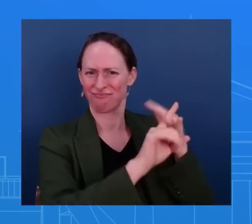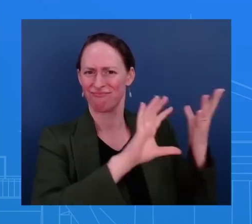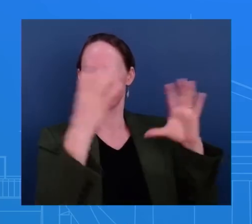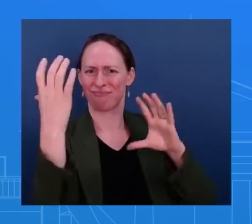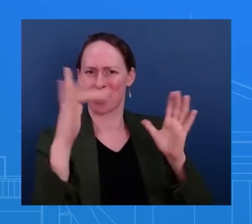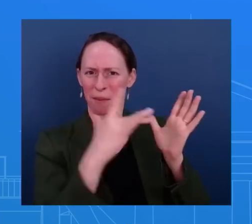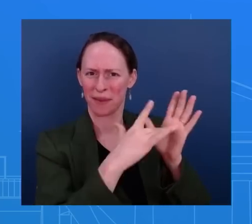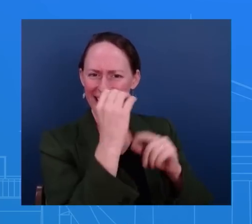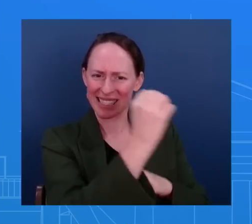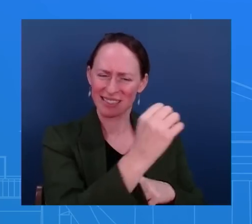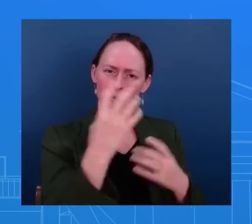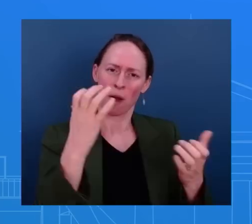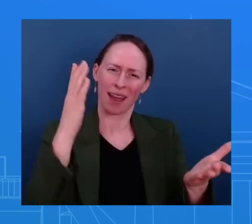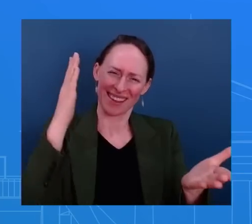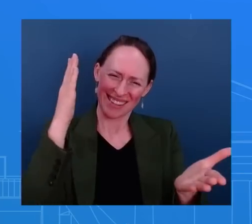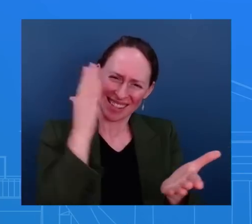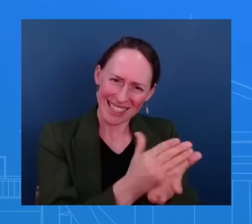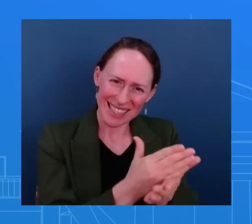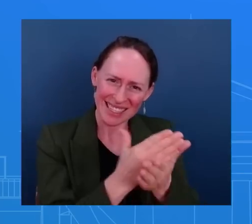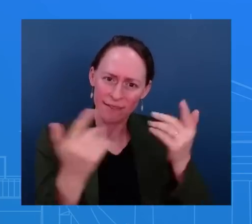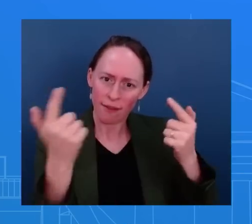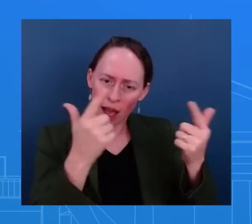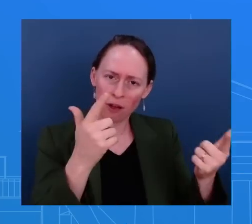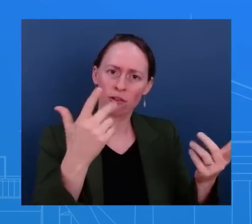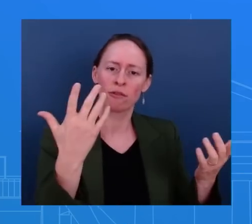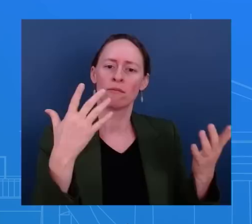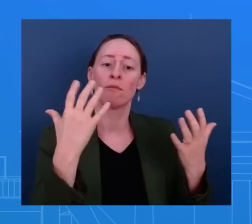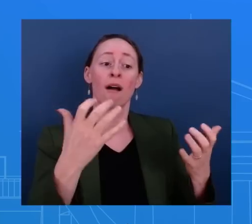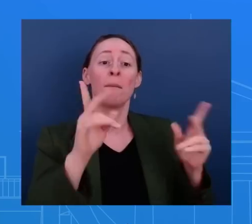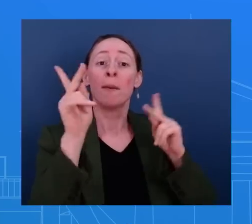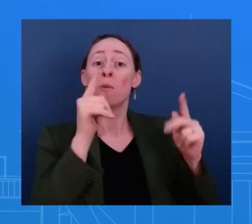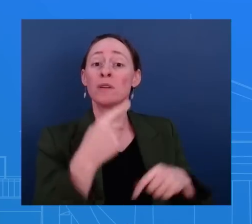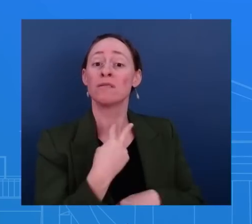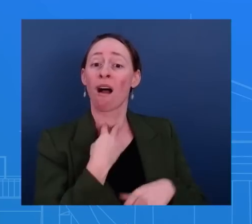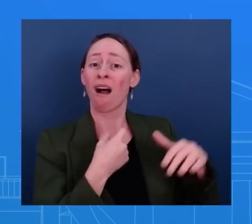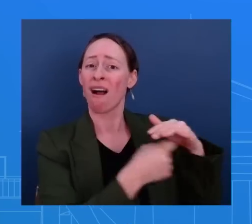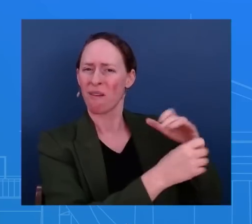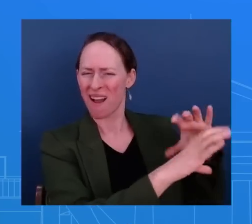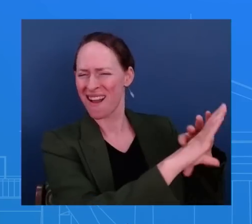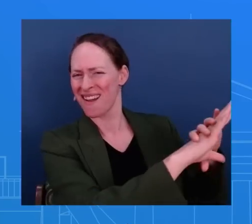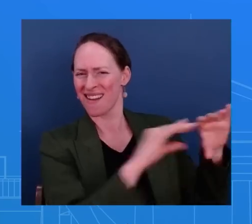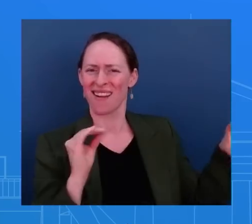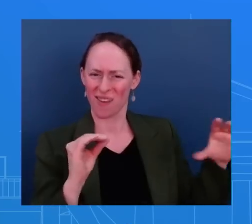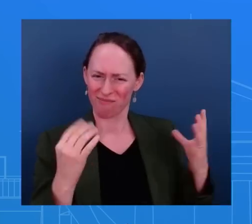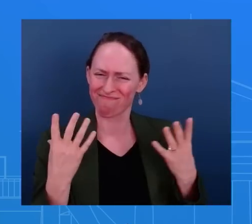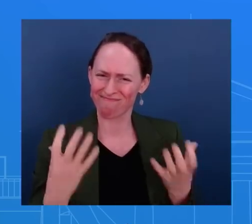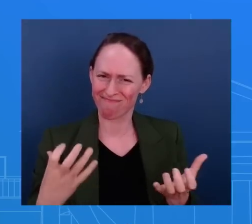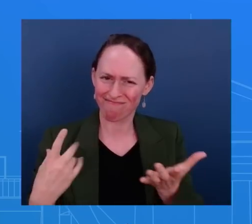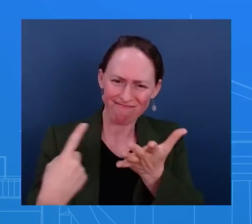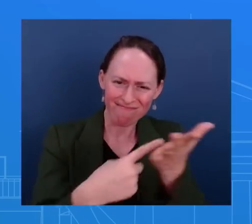And as I was walking out, I believe that readout -- the joint readout should be in your inbox.